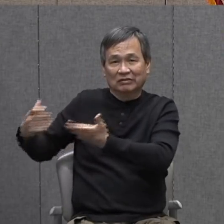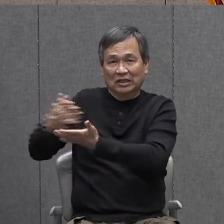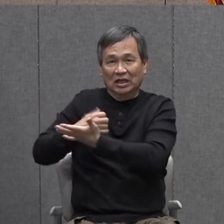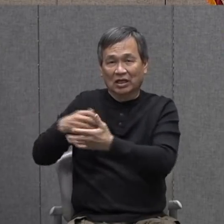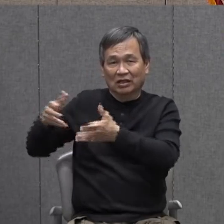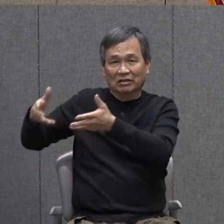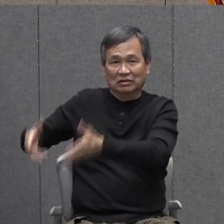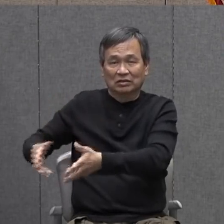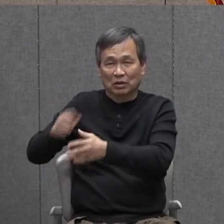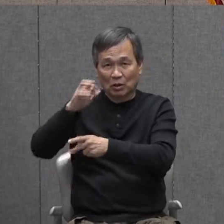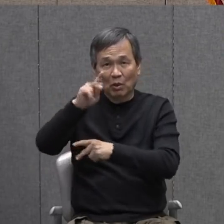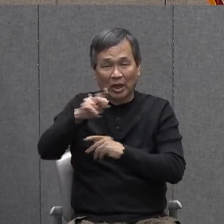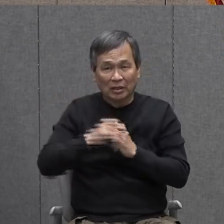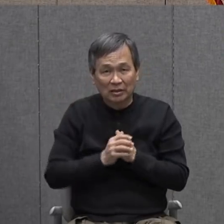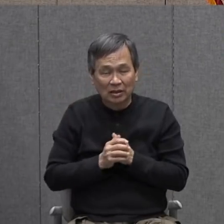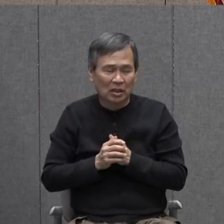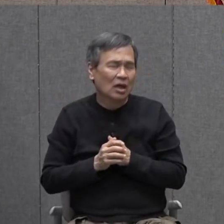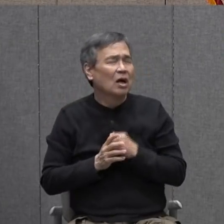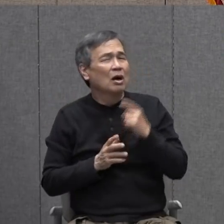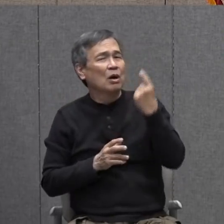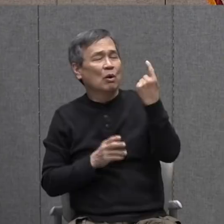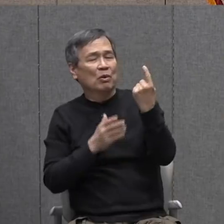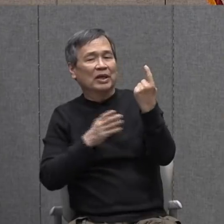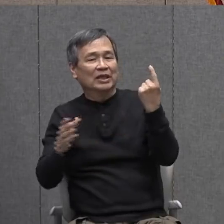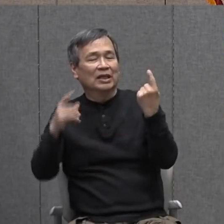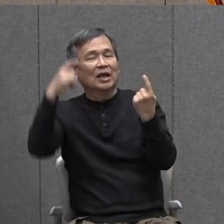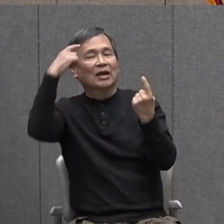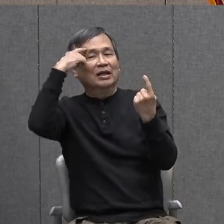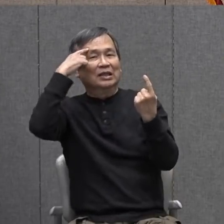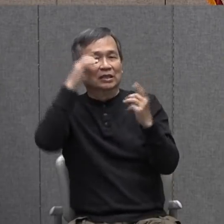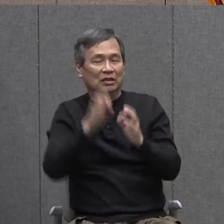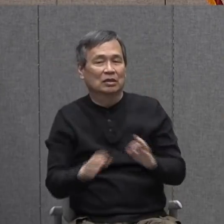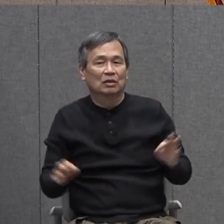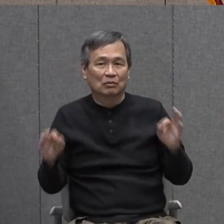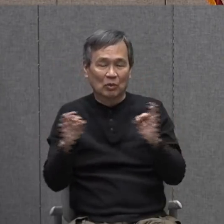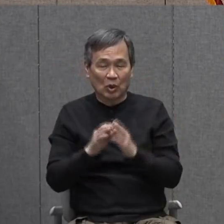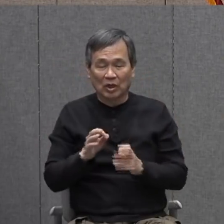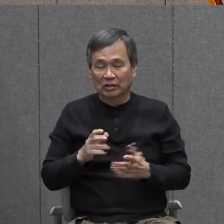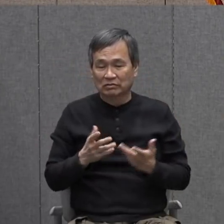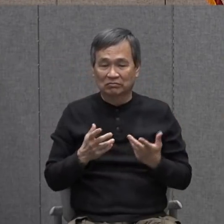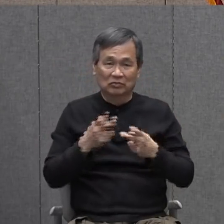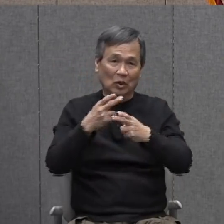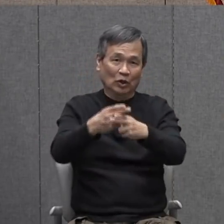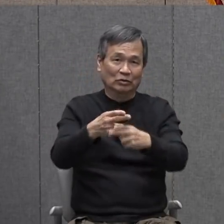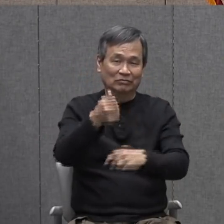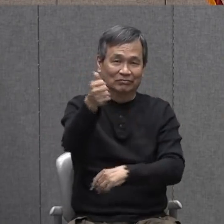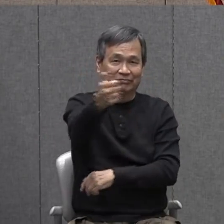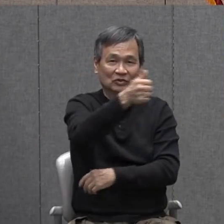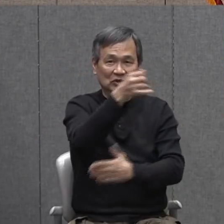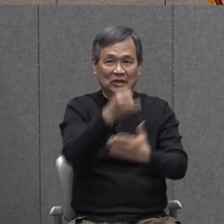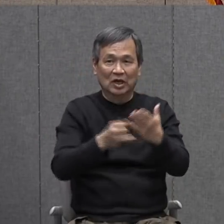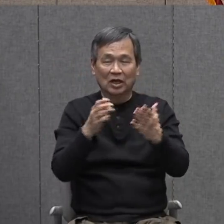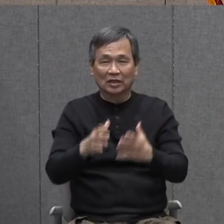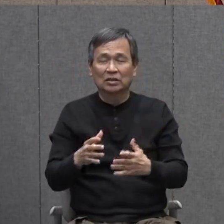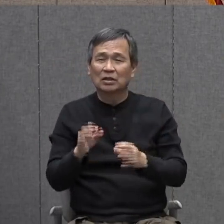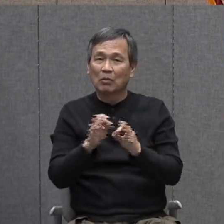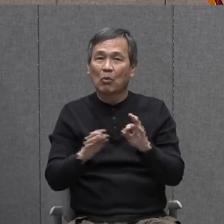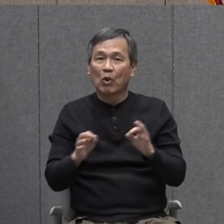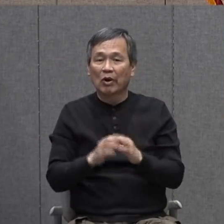Something else that I believe is very important as an artist is signing your work.